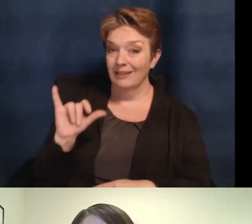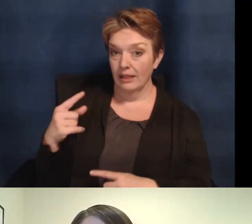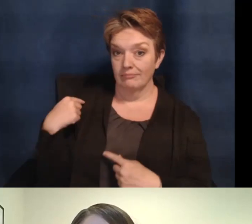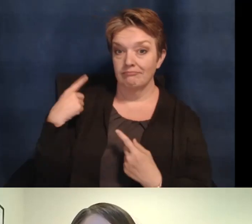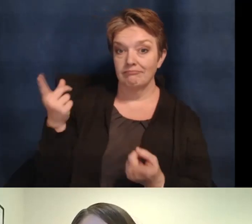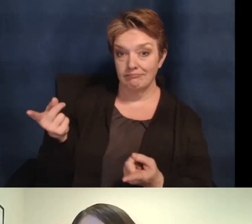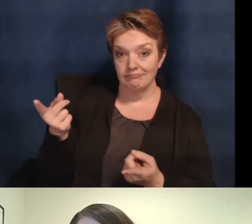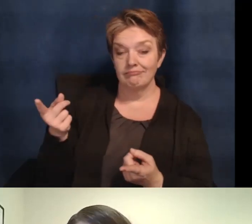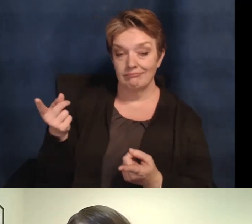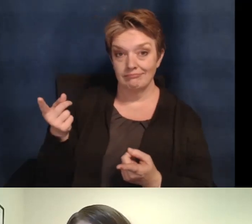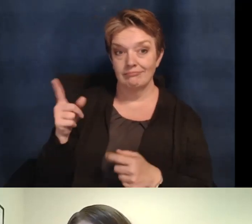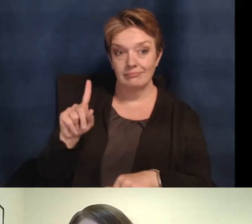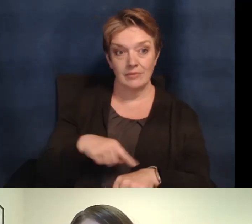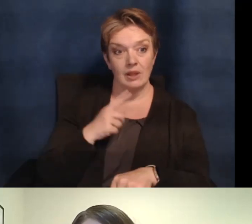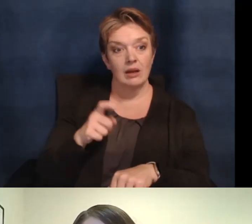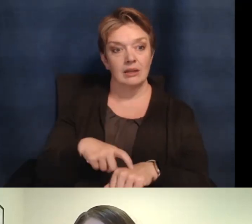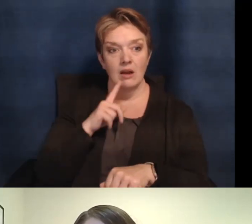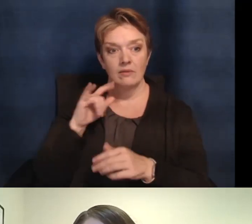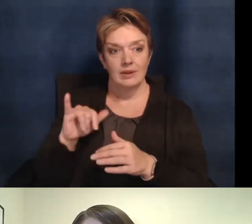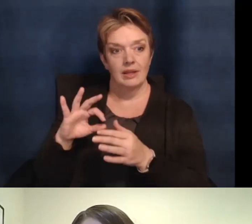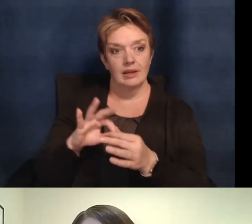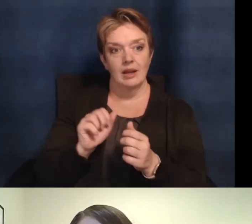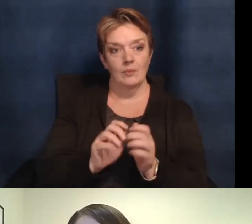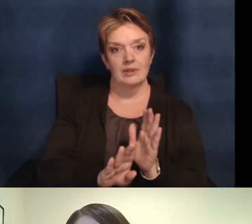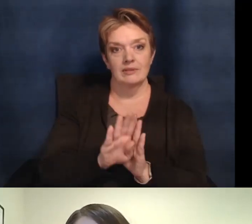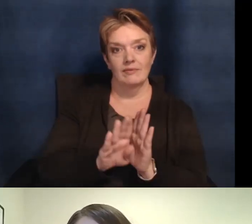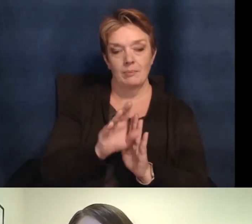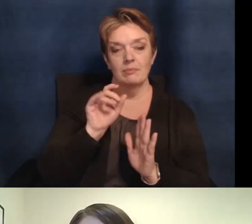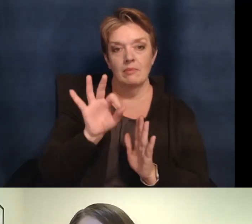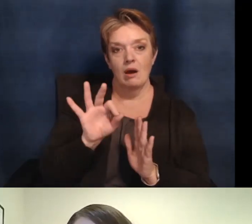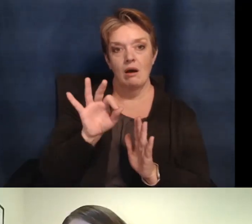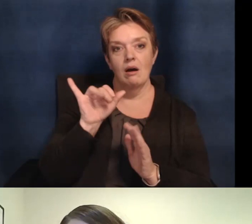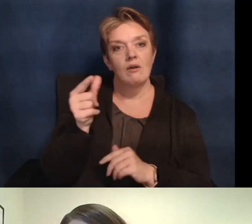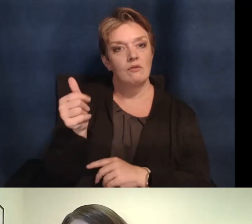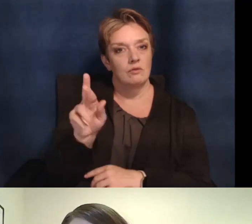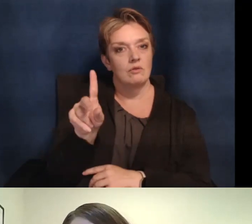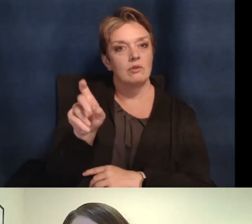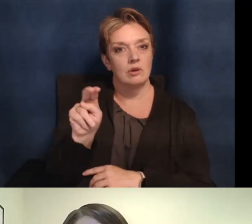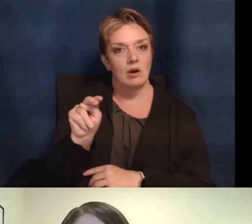and it was kind of connected to the development of the garden internship program.